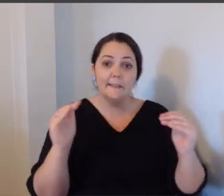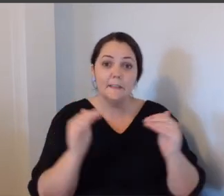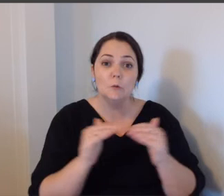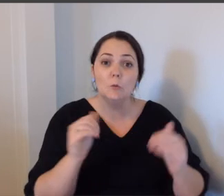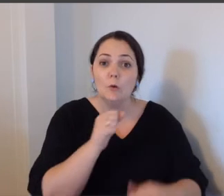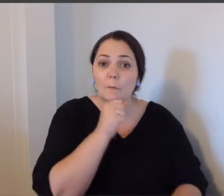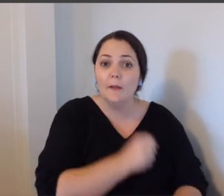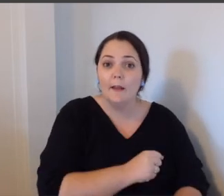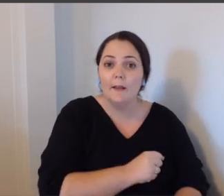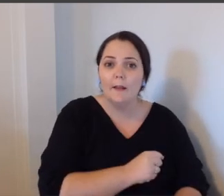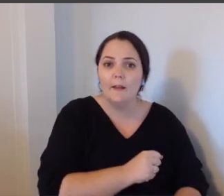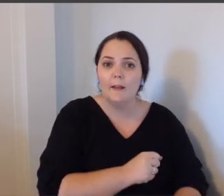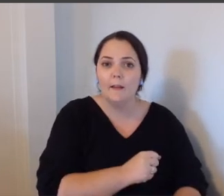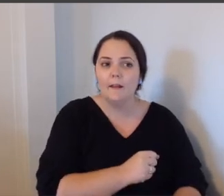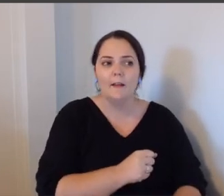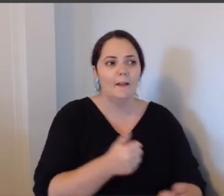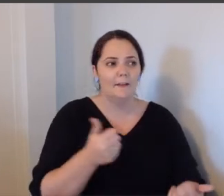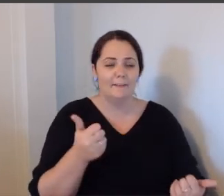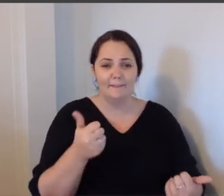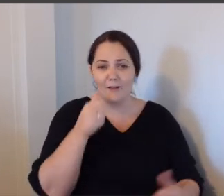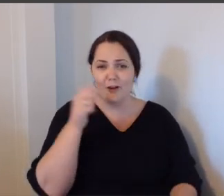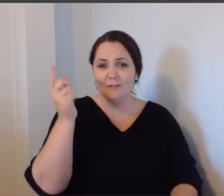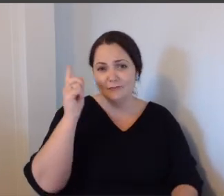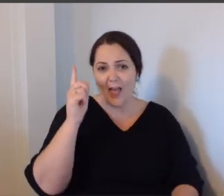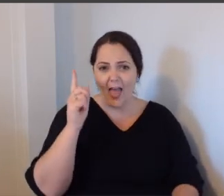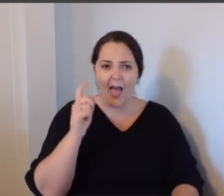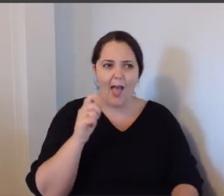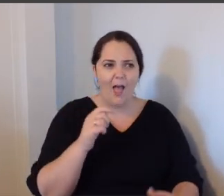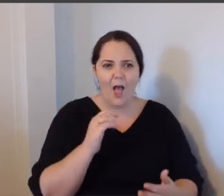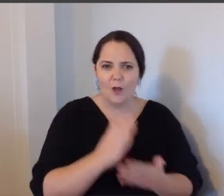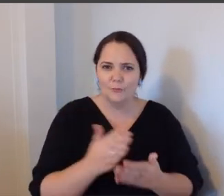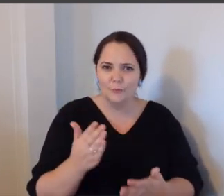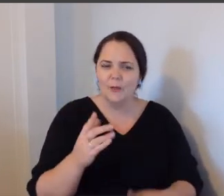are never as simple as that as that would effectively mean another turn of the screw.